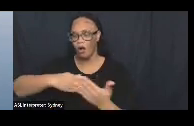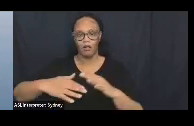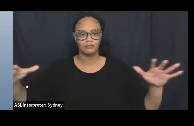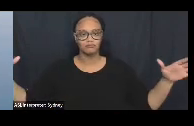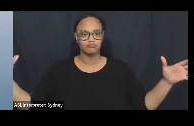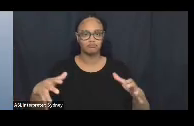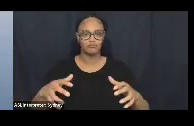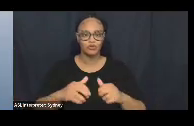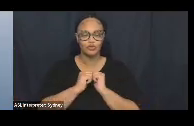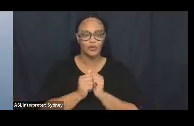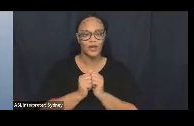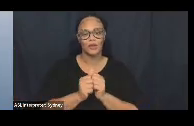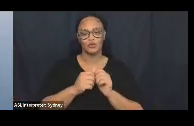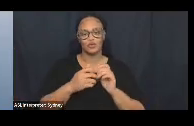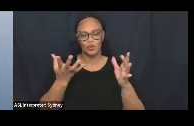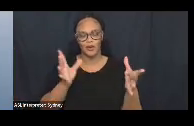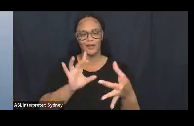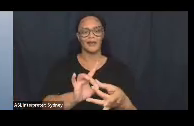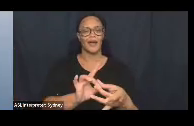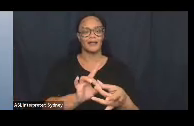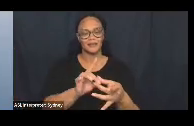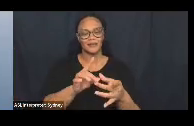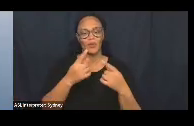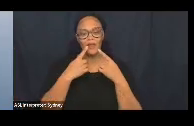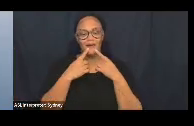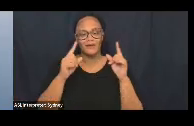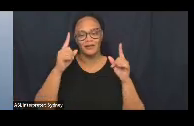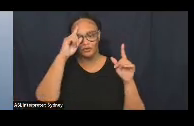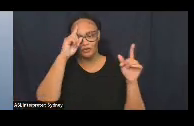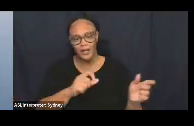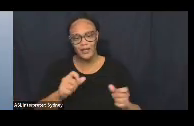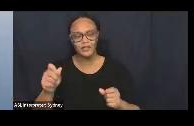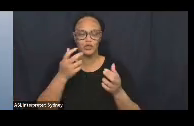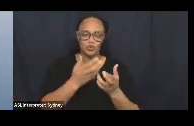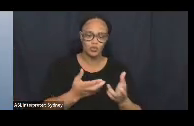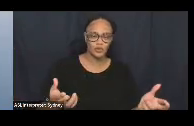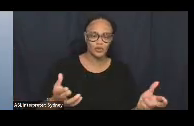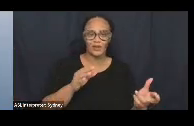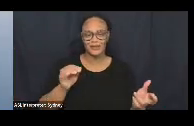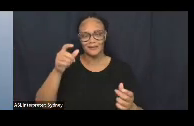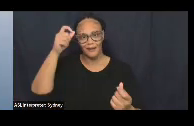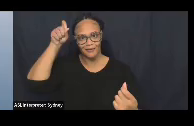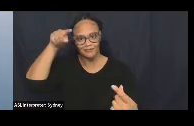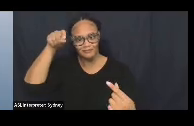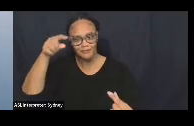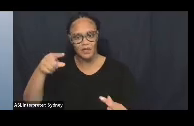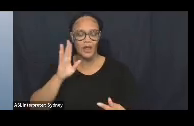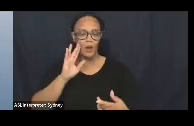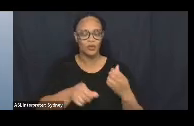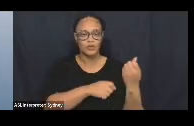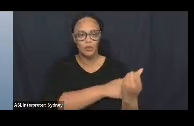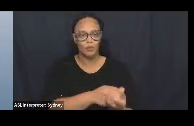strategies, resources, and insights that support students with disabilities, sharing knowledge and